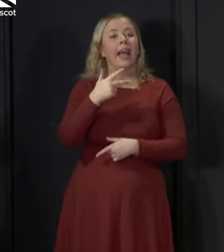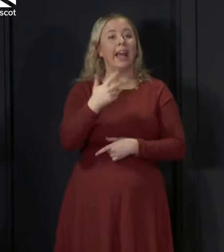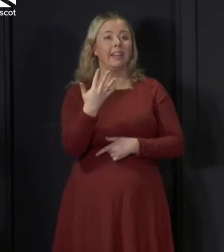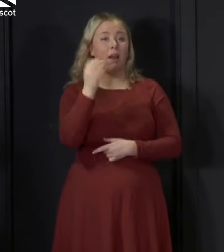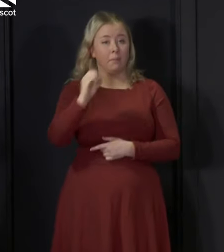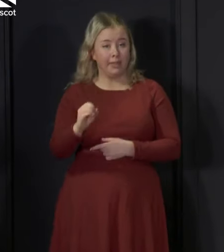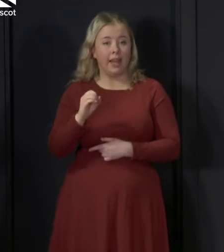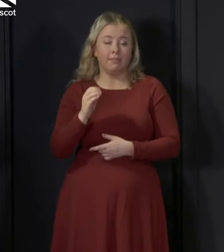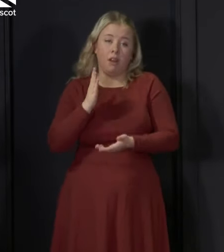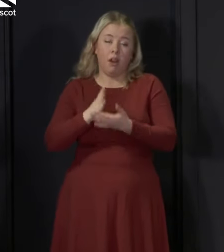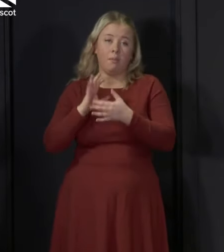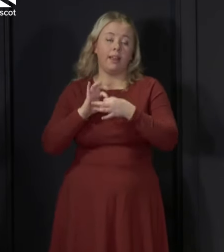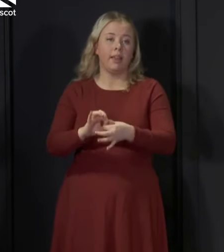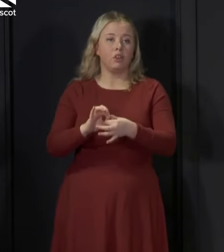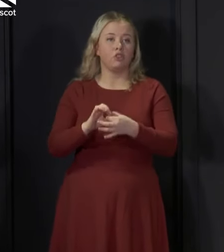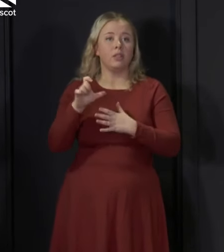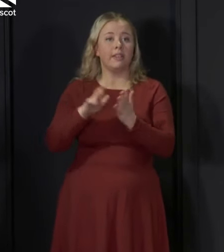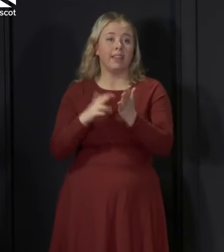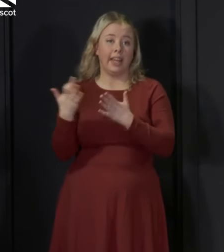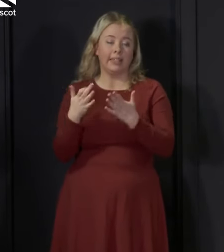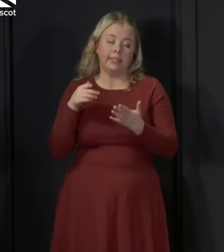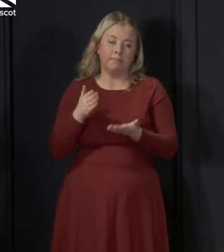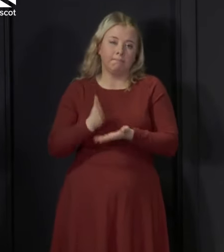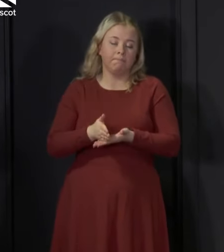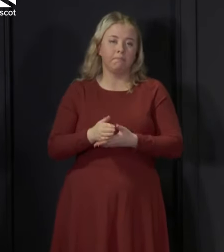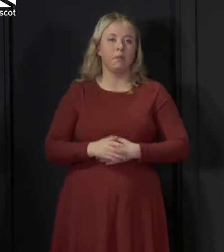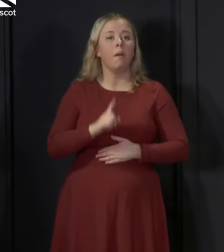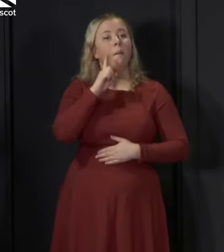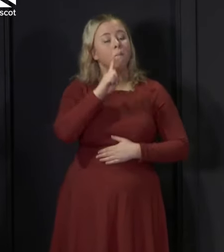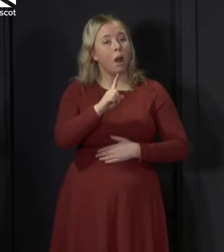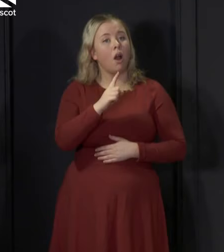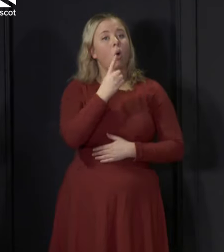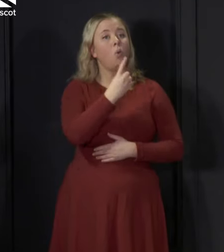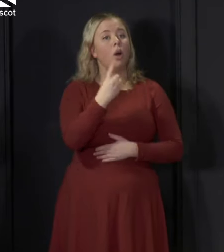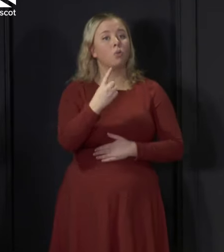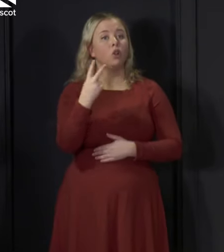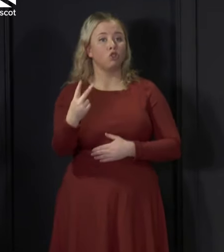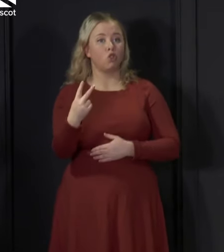be and are attributed to COVID-19. But there are 112 additional deaths which cannot be